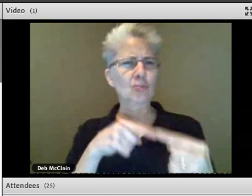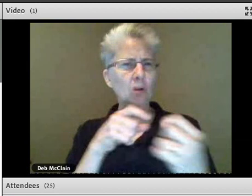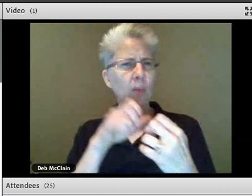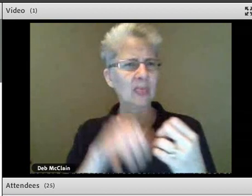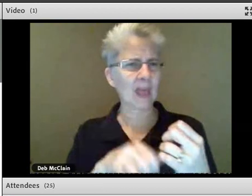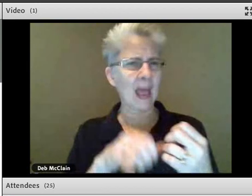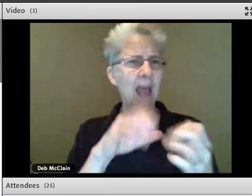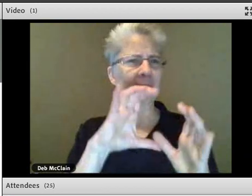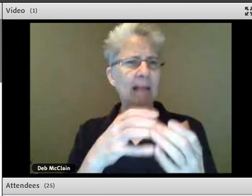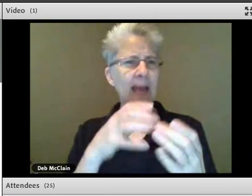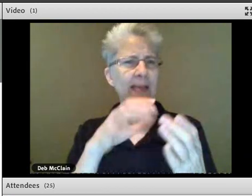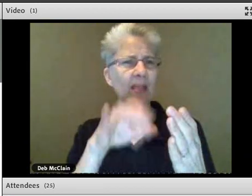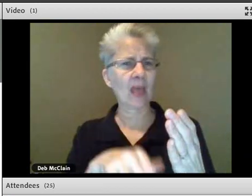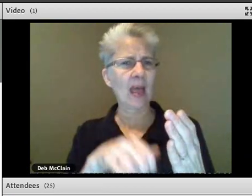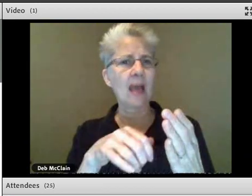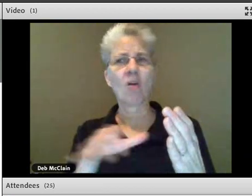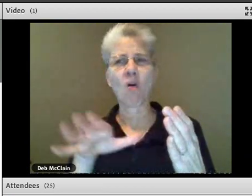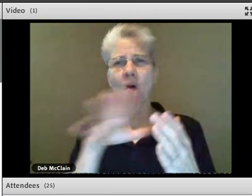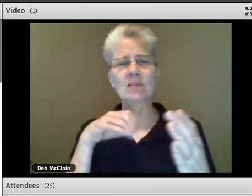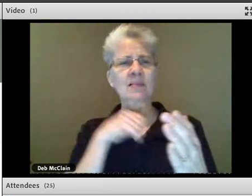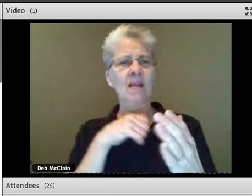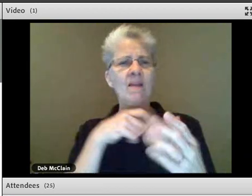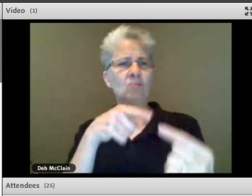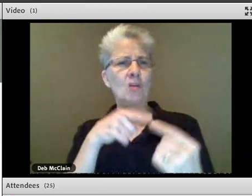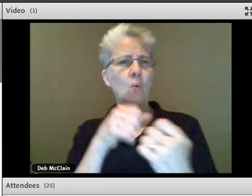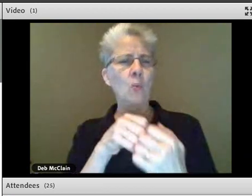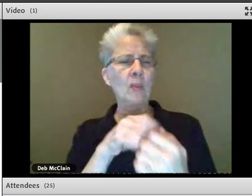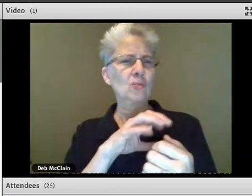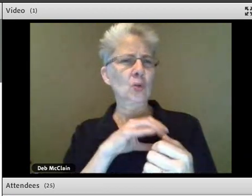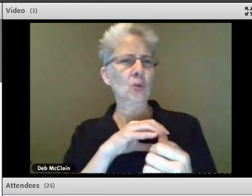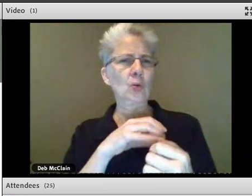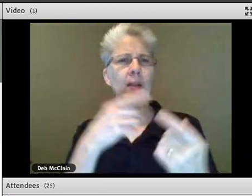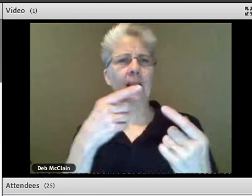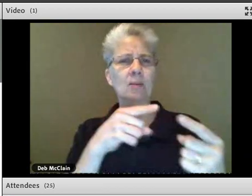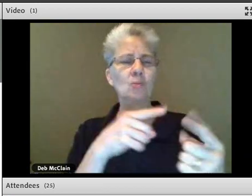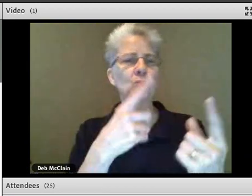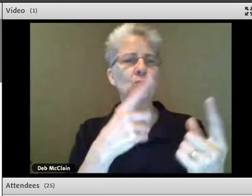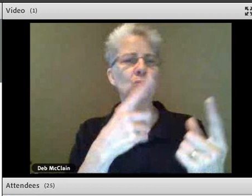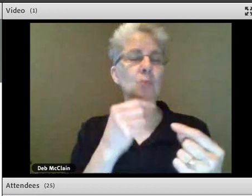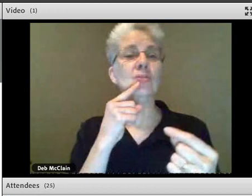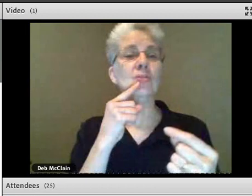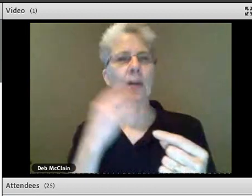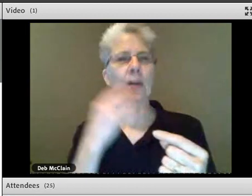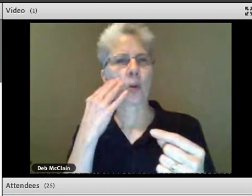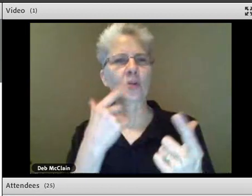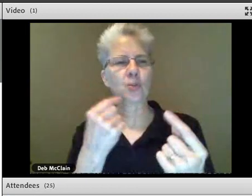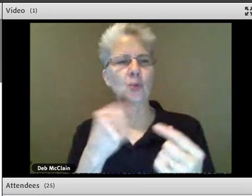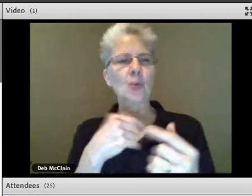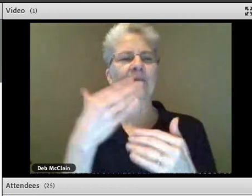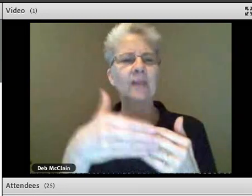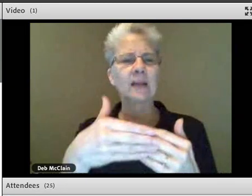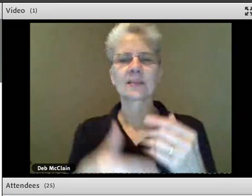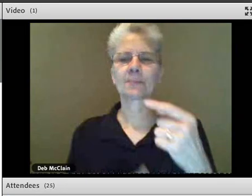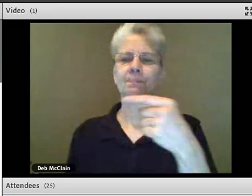across our entire staff?" And then you know what to do to fix and make your environment even better.